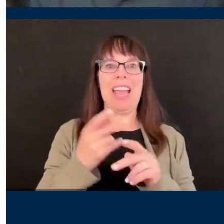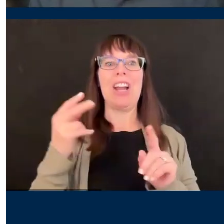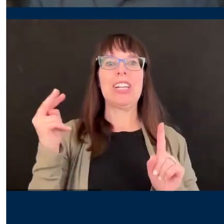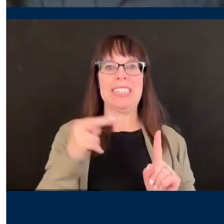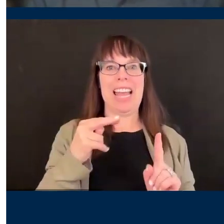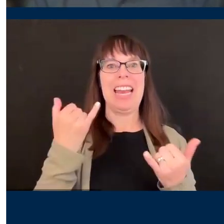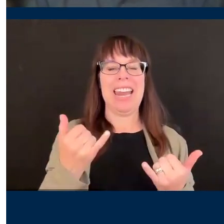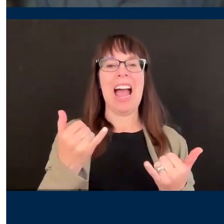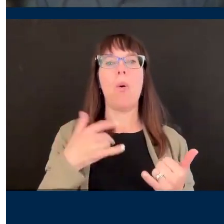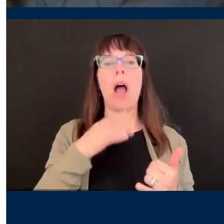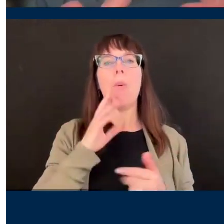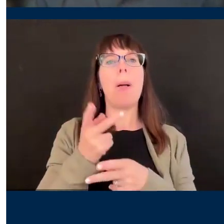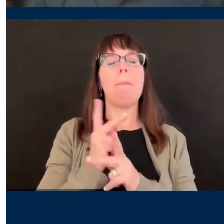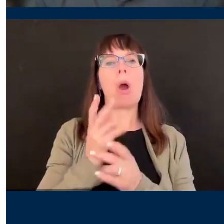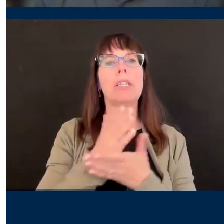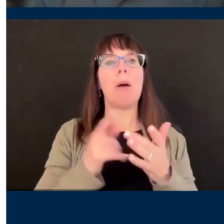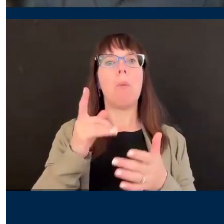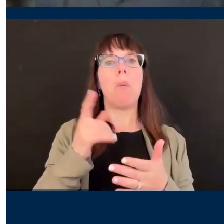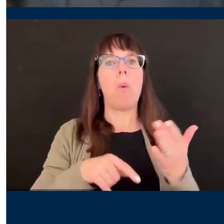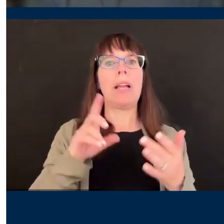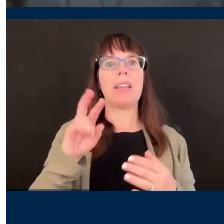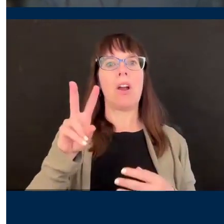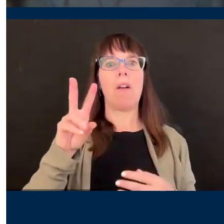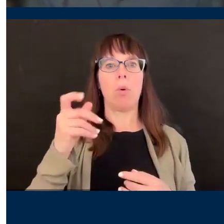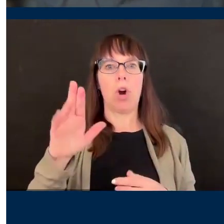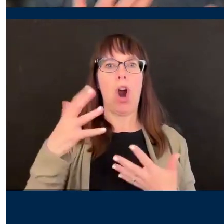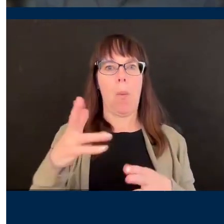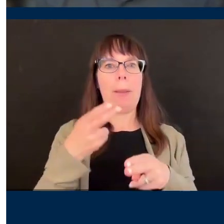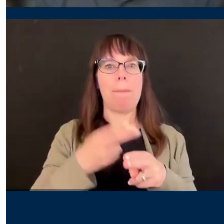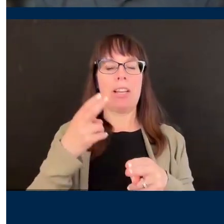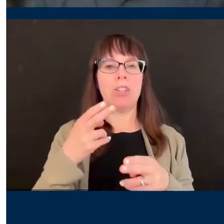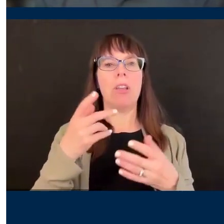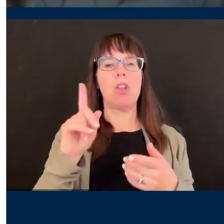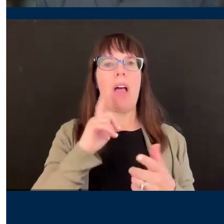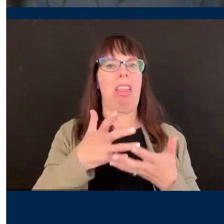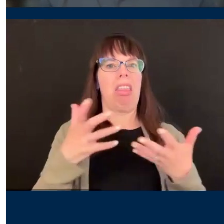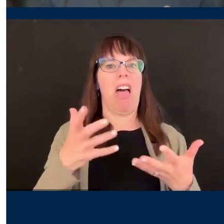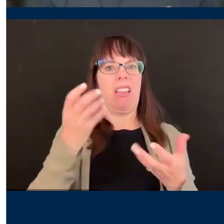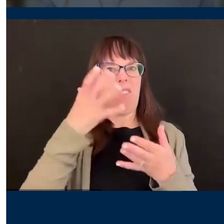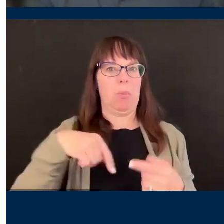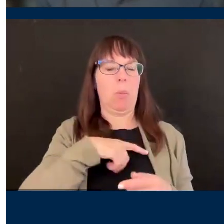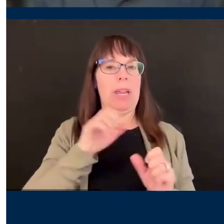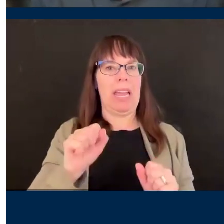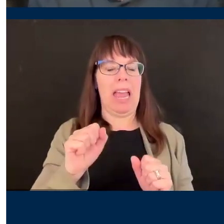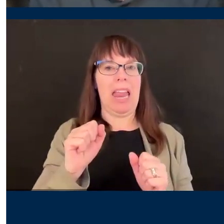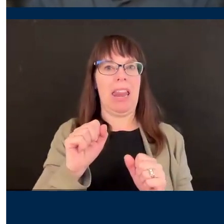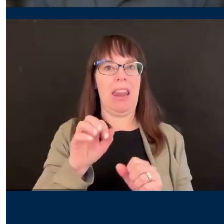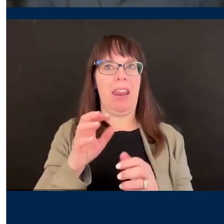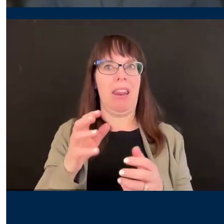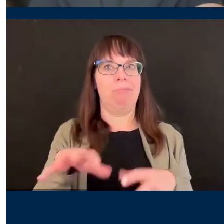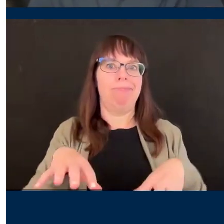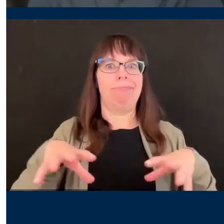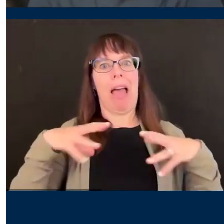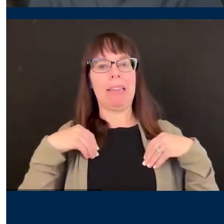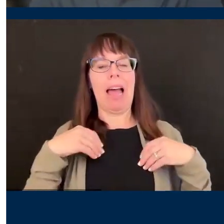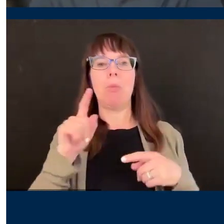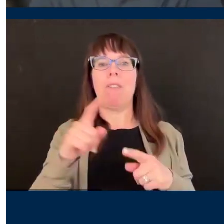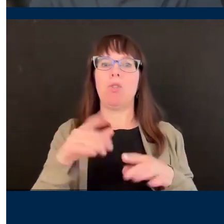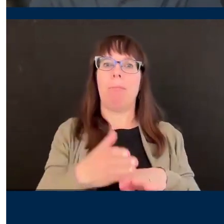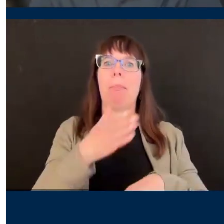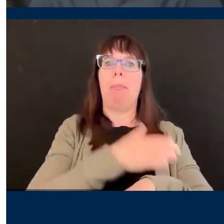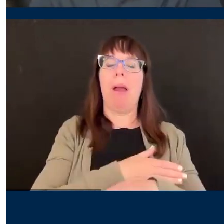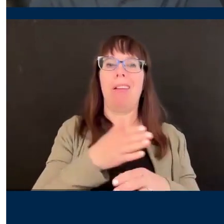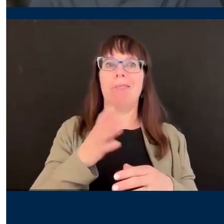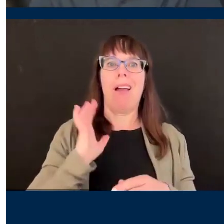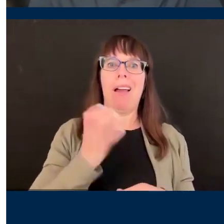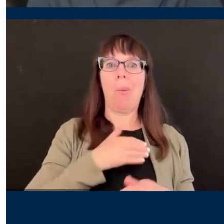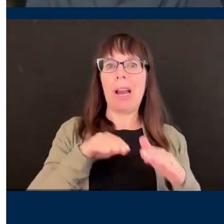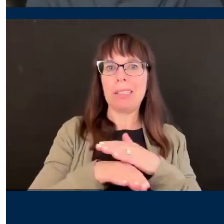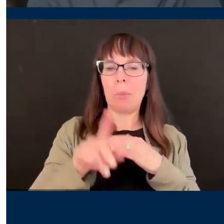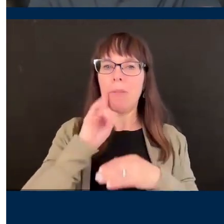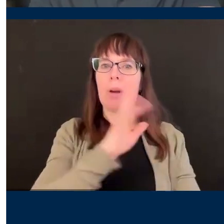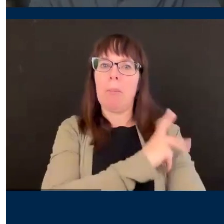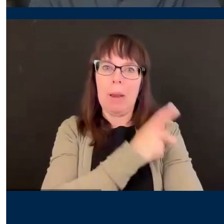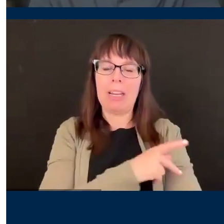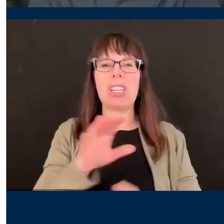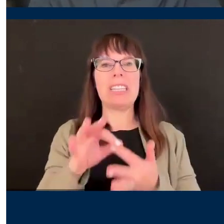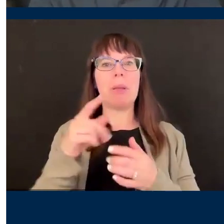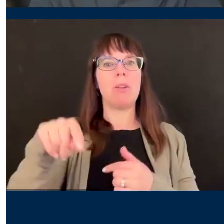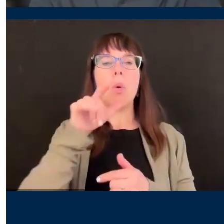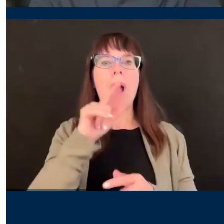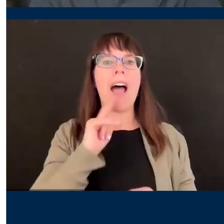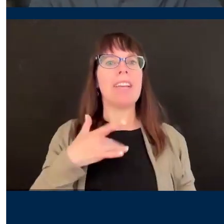some of what our Dr. Vogler already mentioned, and there's a lot that we can adopt. And we need to do better to improve the accessibility of our patients, especially those with sensory disabilities.